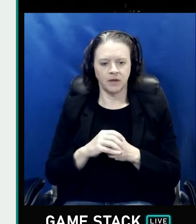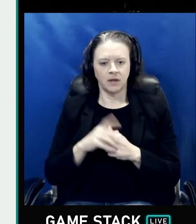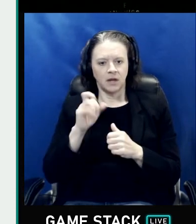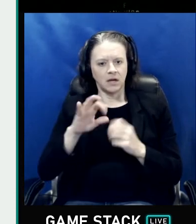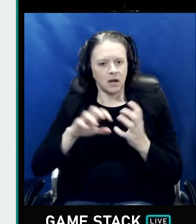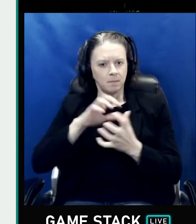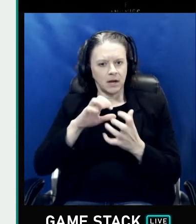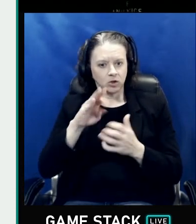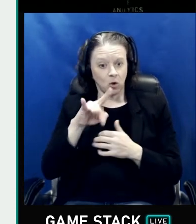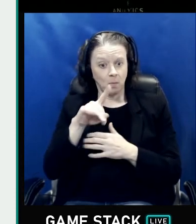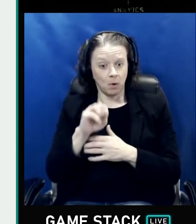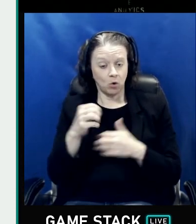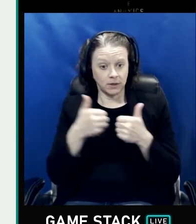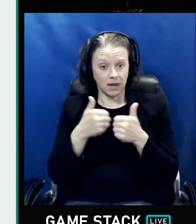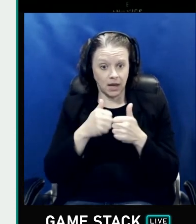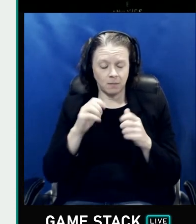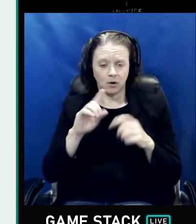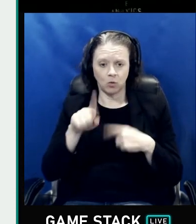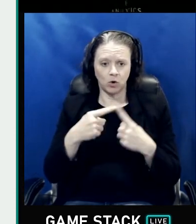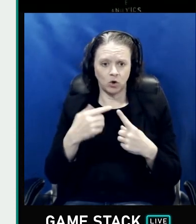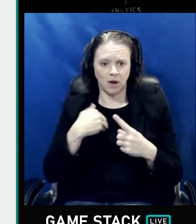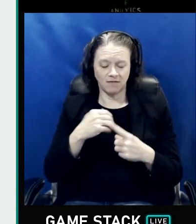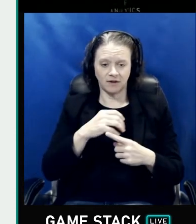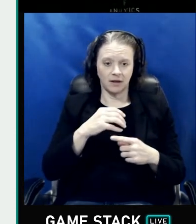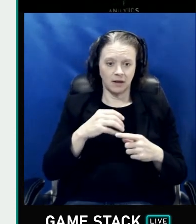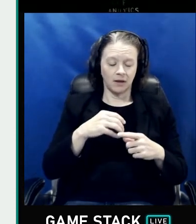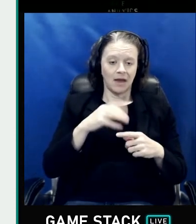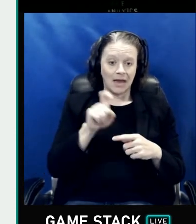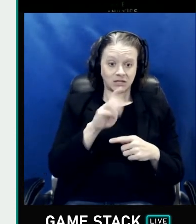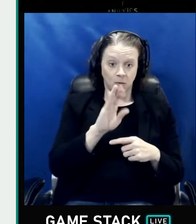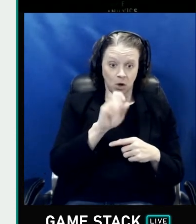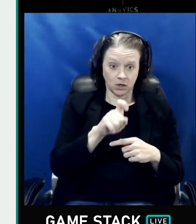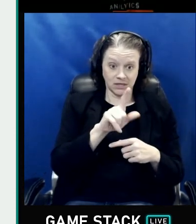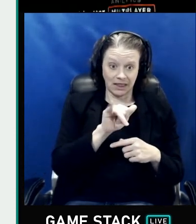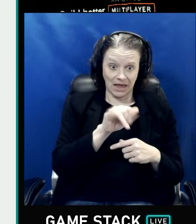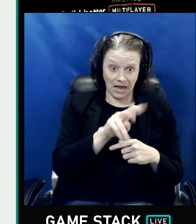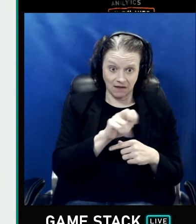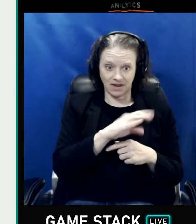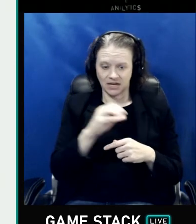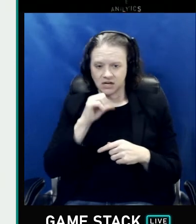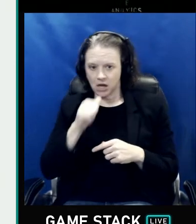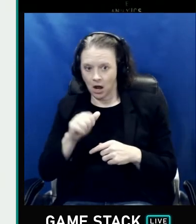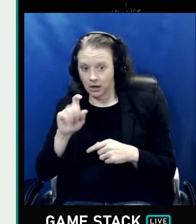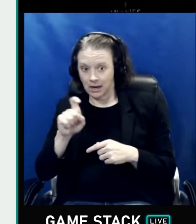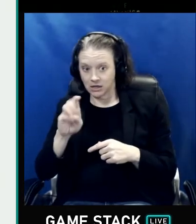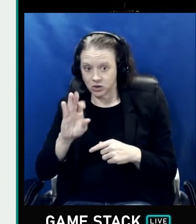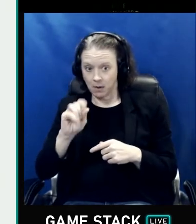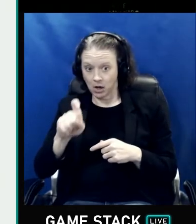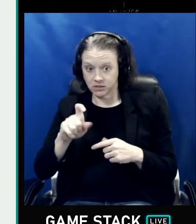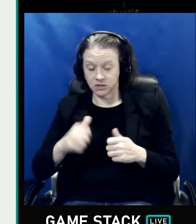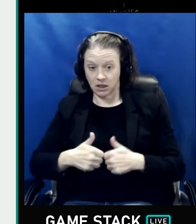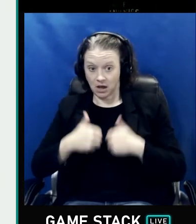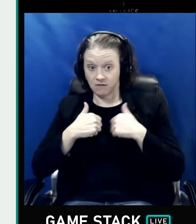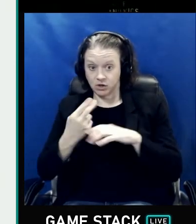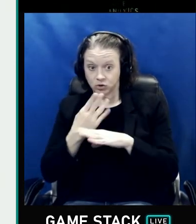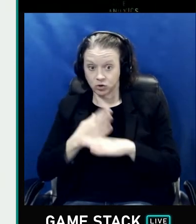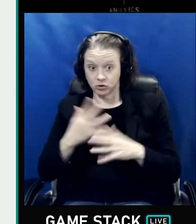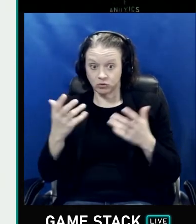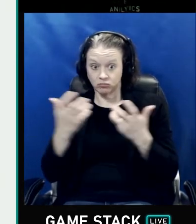Live and non-Xbox Live users, the Xbox Live usage is still free to you. Also, try it for free. There's no cost to try it or download the SDKs,